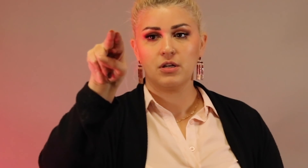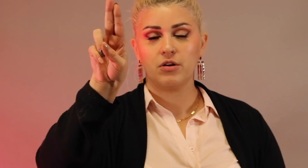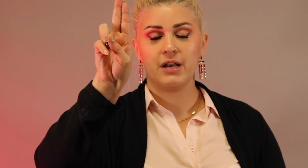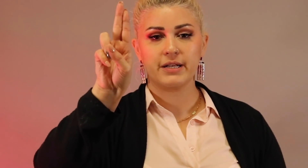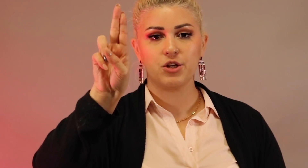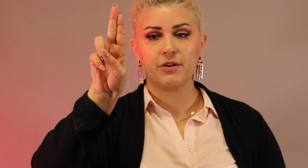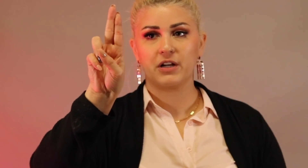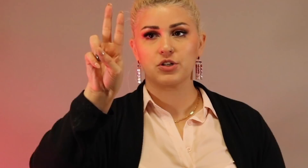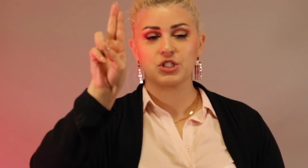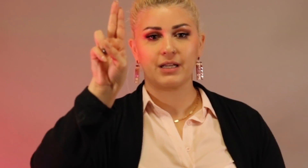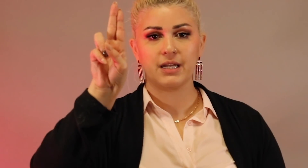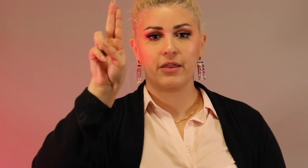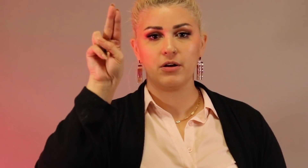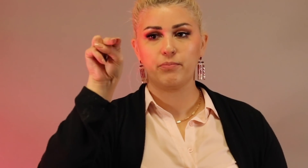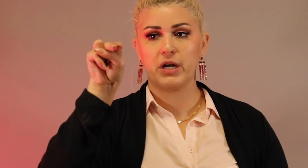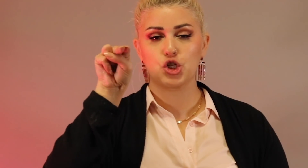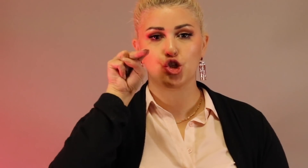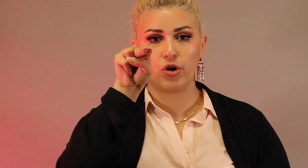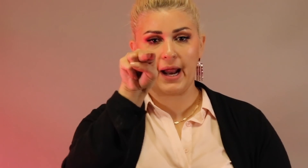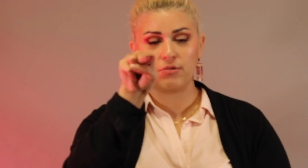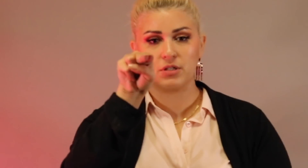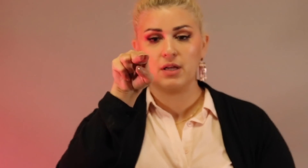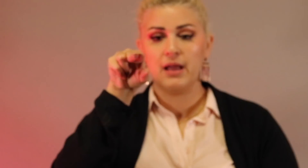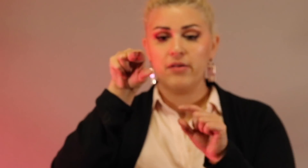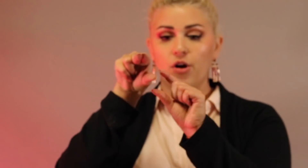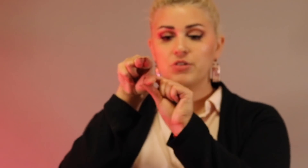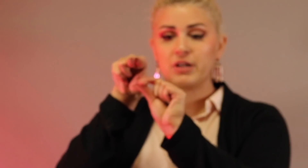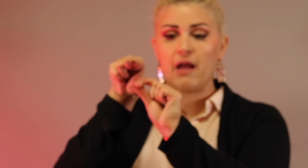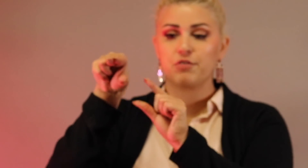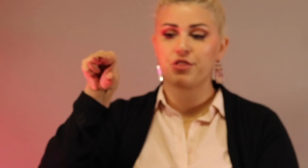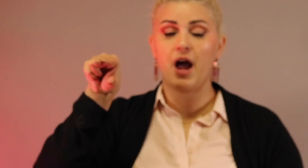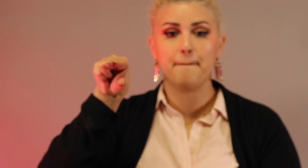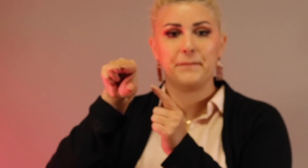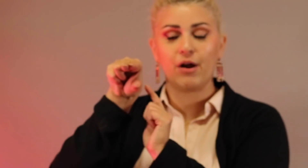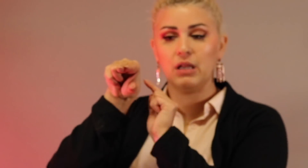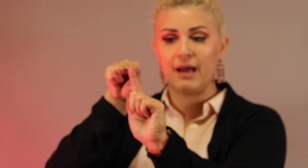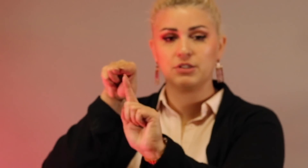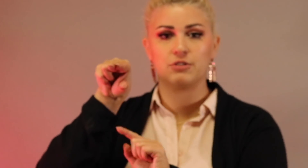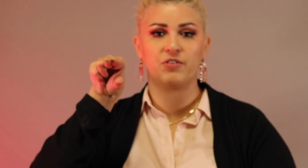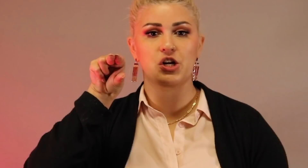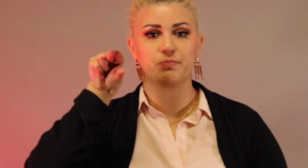your index and your middle finger, stuck together pointing straight out. You're also gonna have your thumb parallel to those fingers